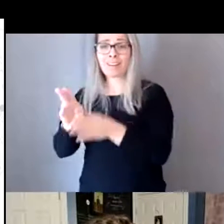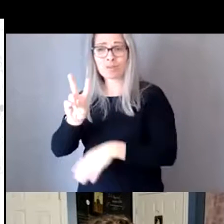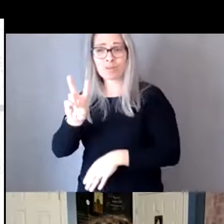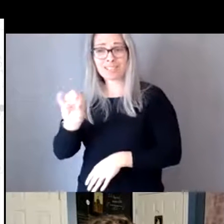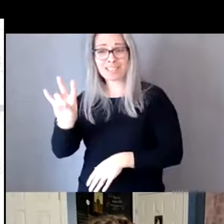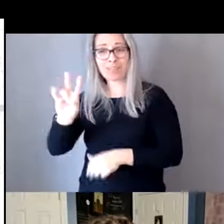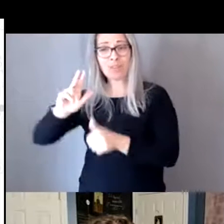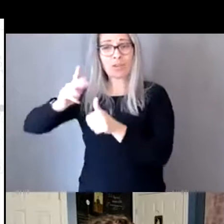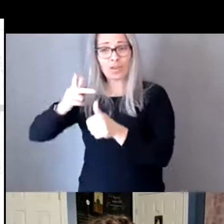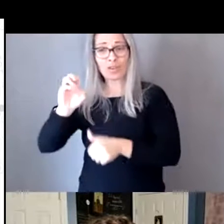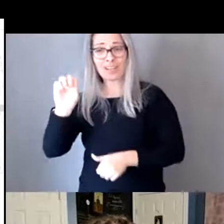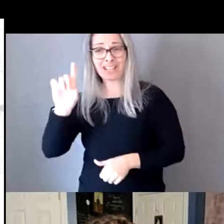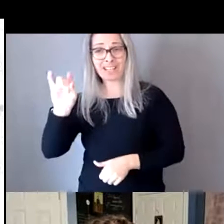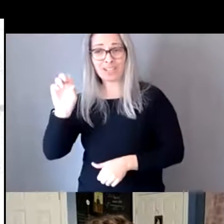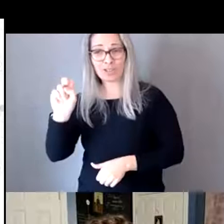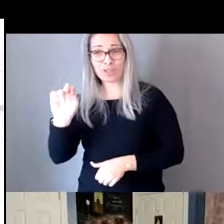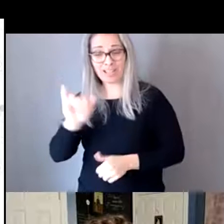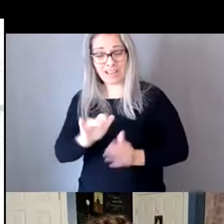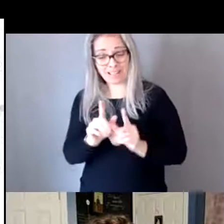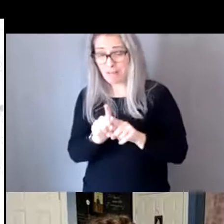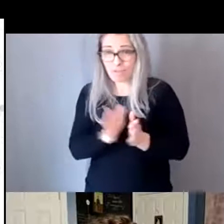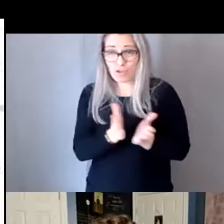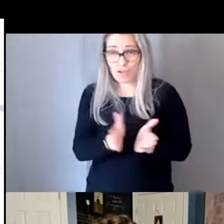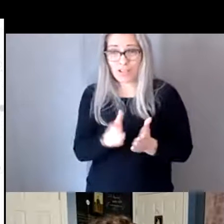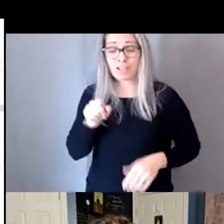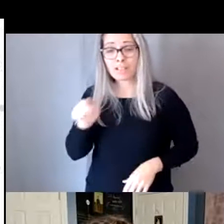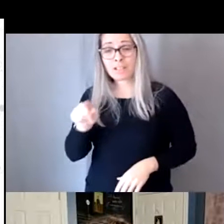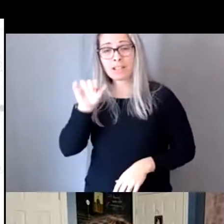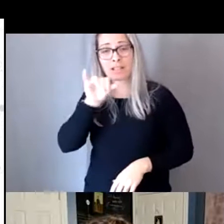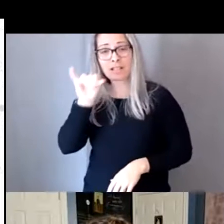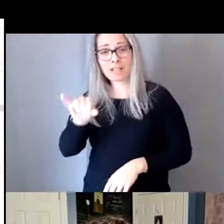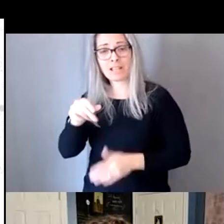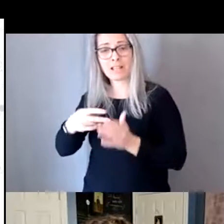the therapist rule is described as employing enablement skills in a